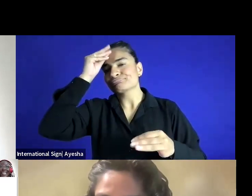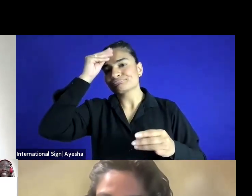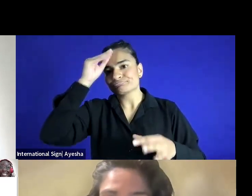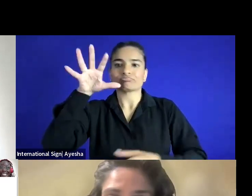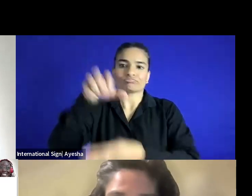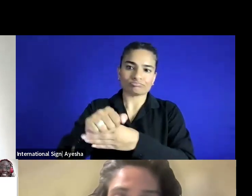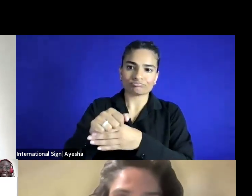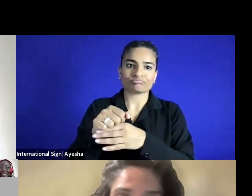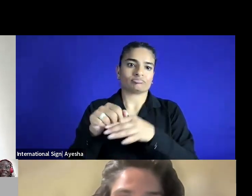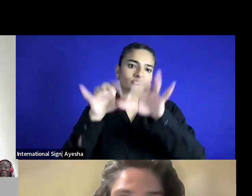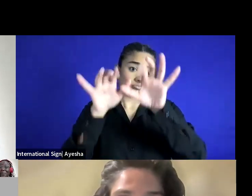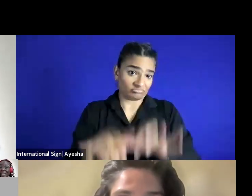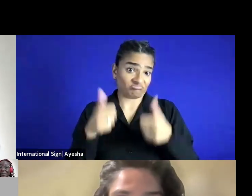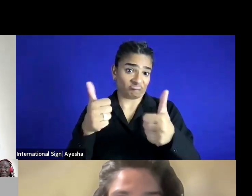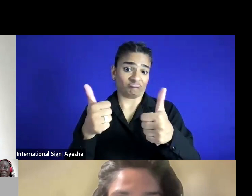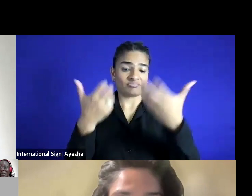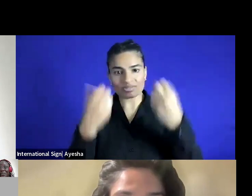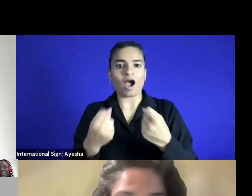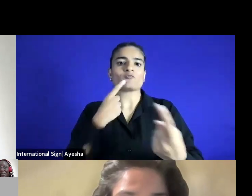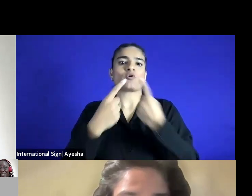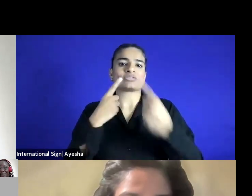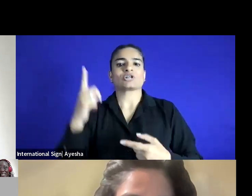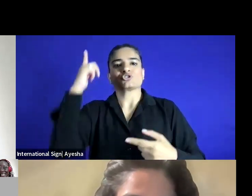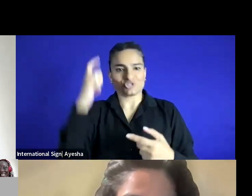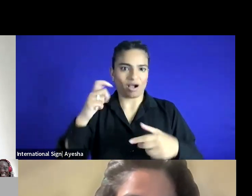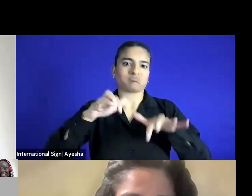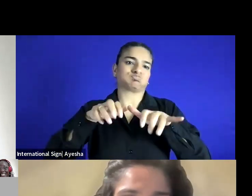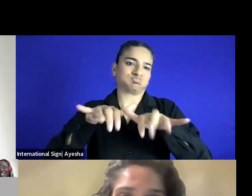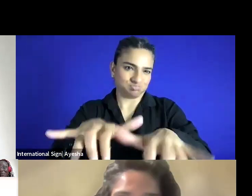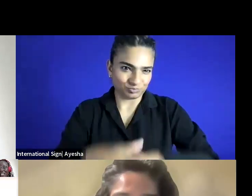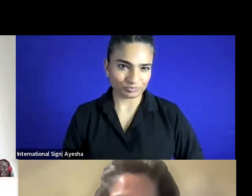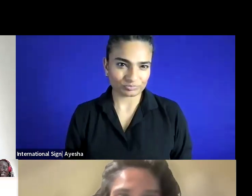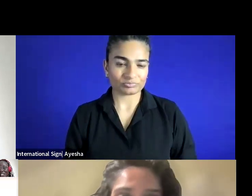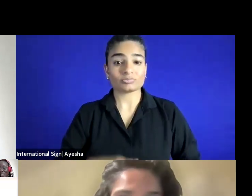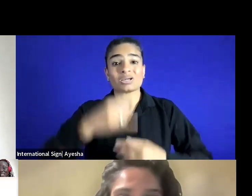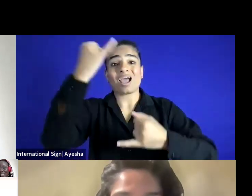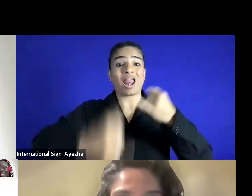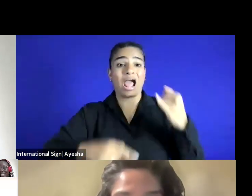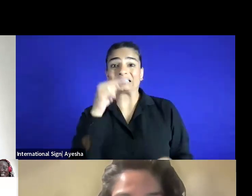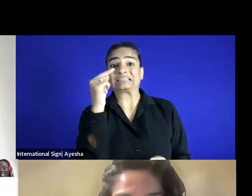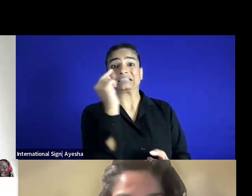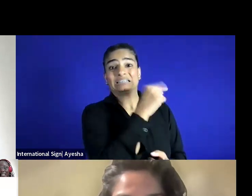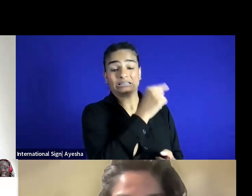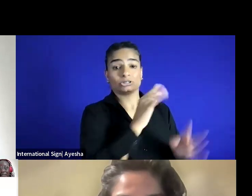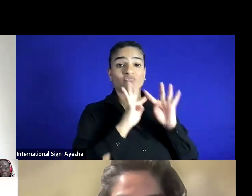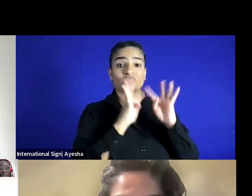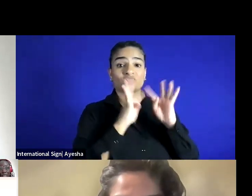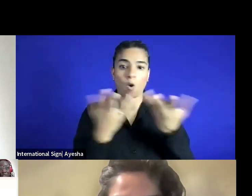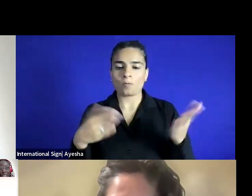And lastly, the backbone of the forum is the agenda. Make sure that you start, that you